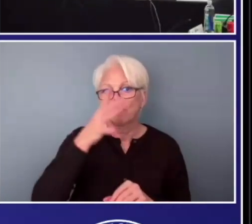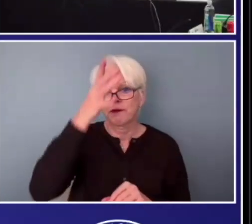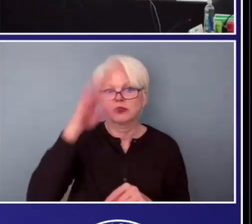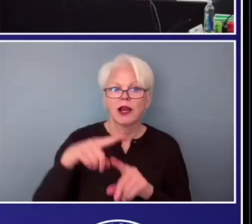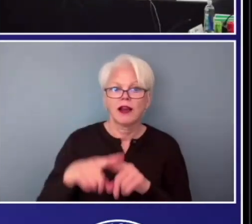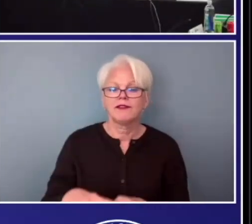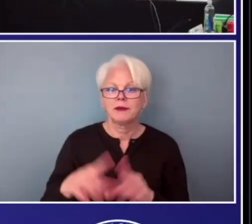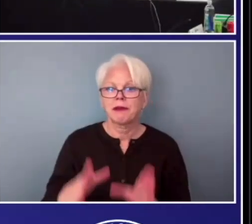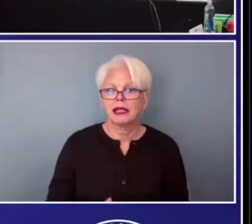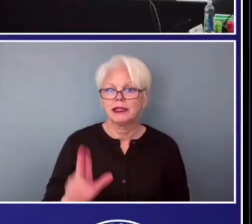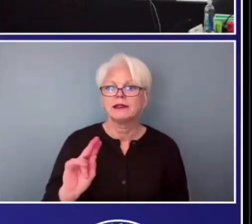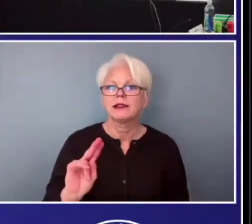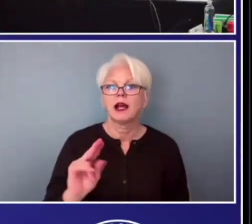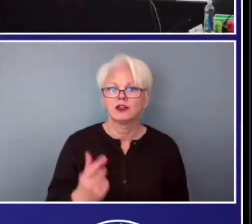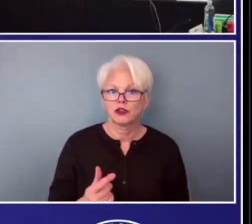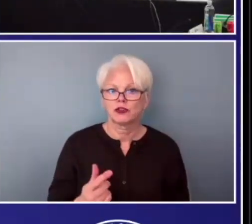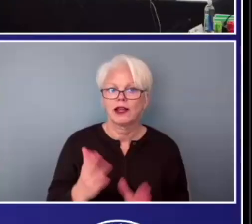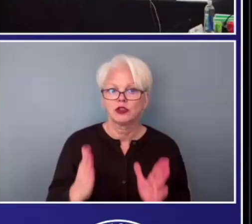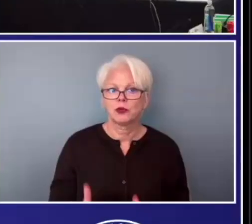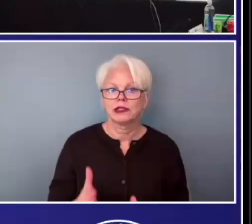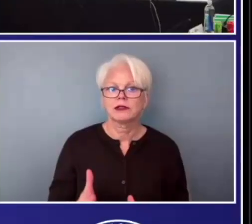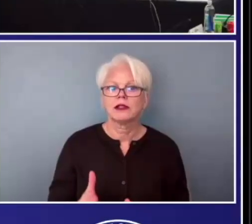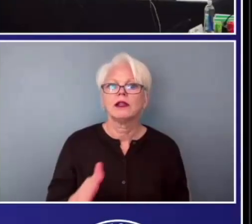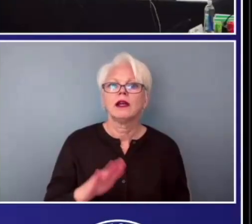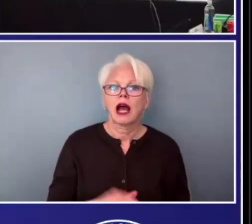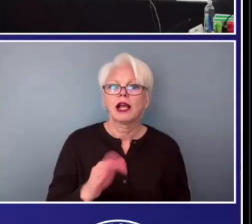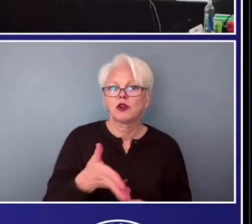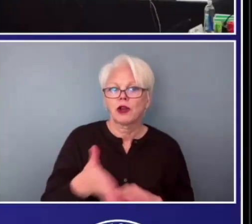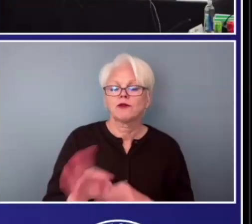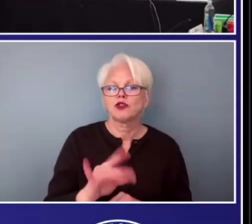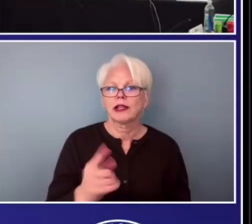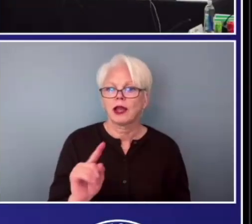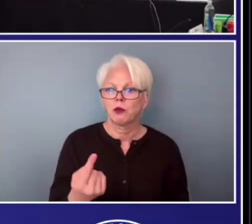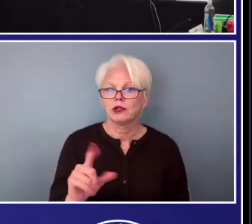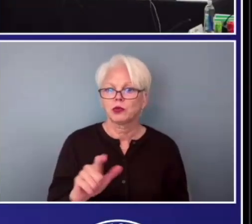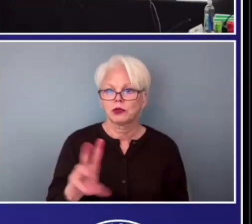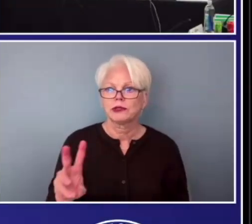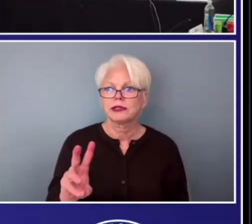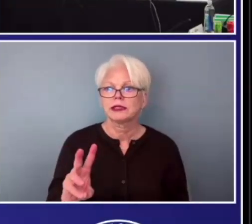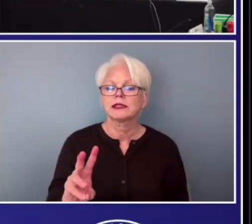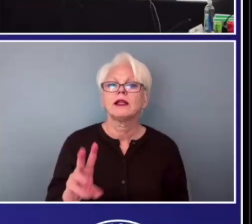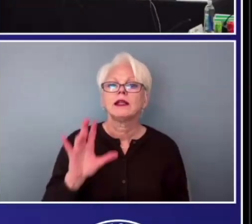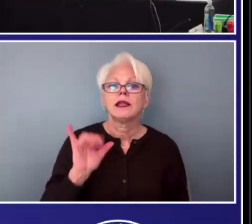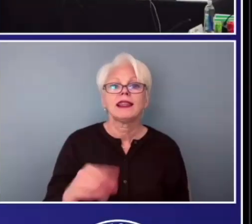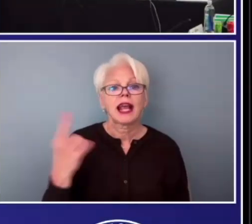undergraduates on or before, excuse me on or after July 1, 2026. This was something that you did not